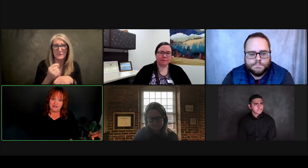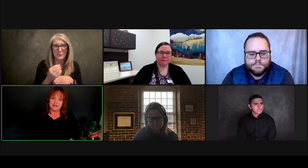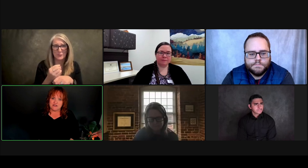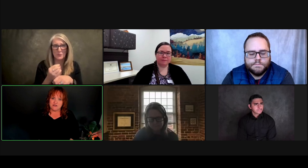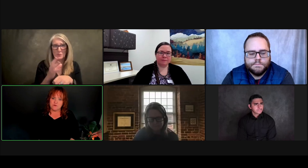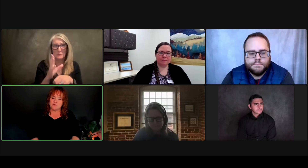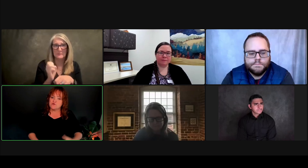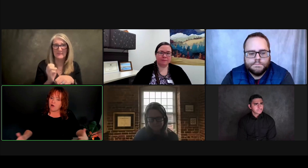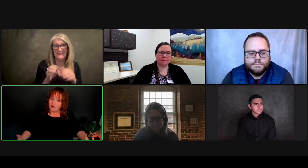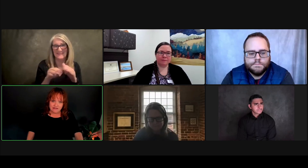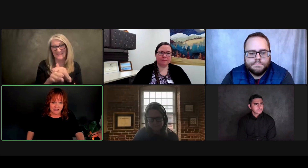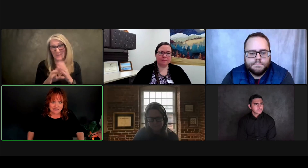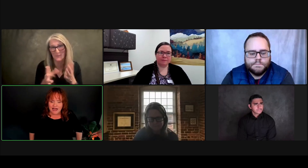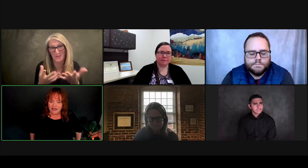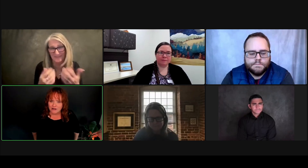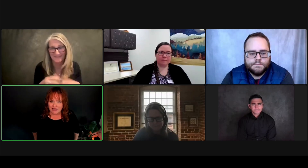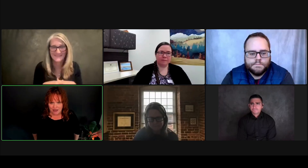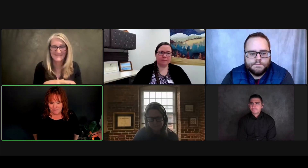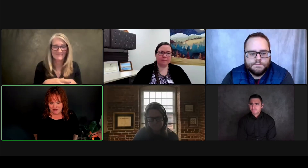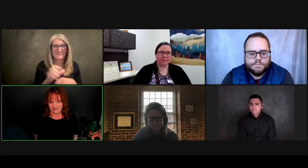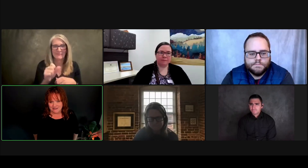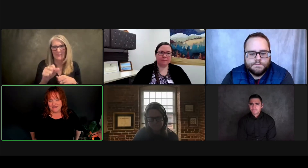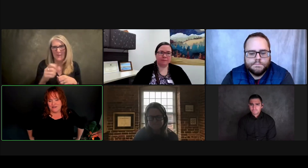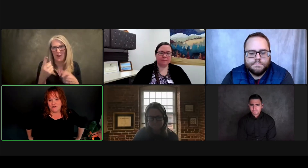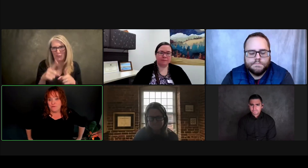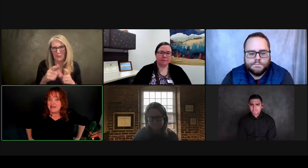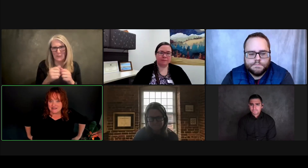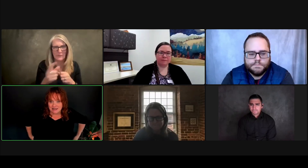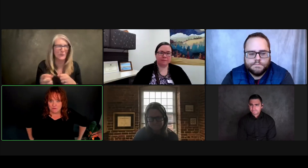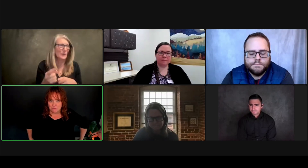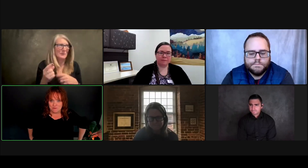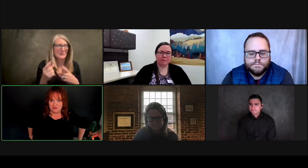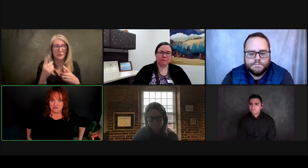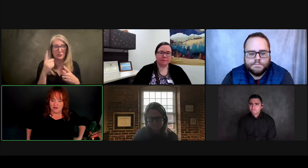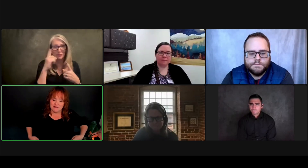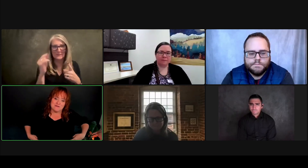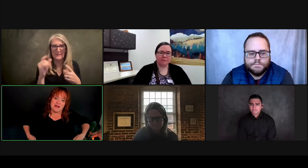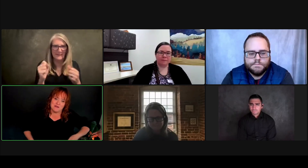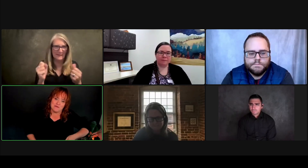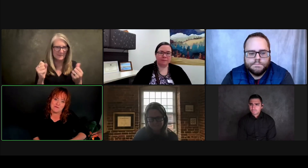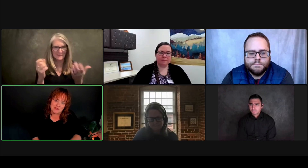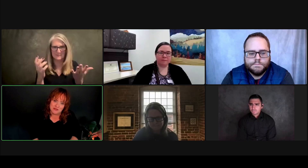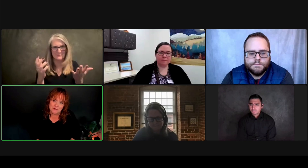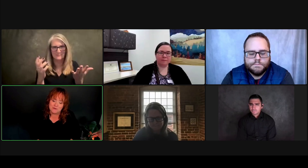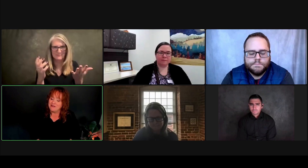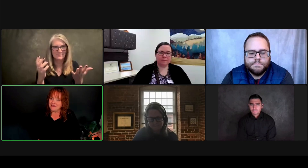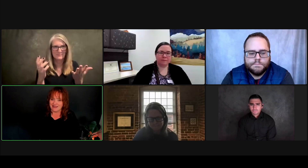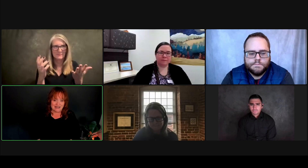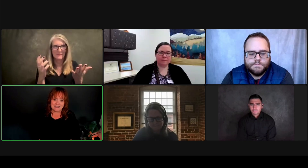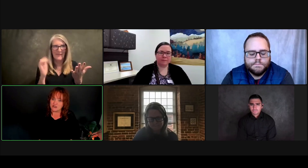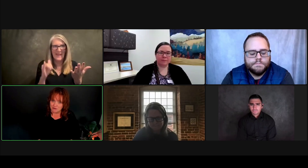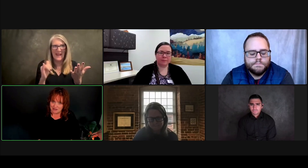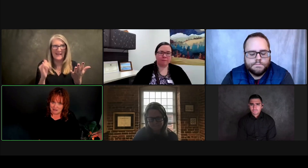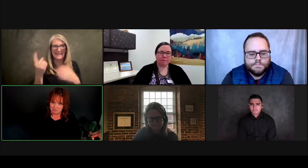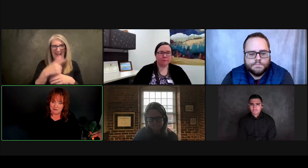to draw in the entire campus to be accessible from the start. So I agree with you, that is a dream.